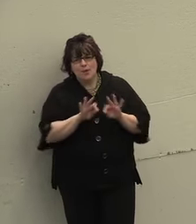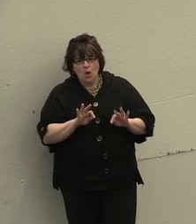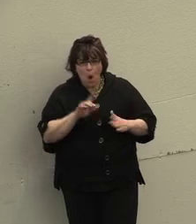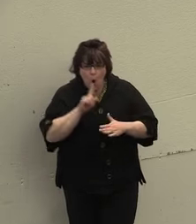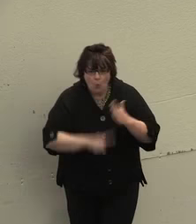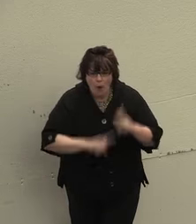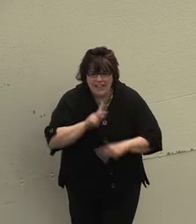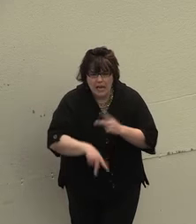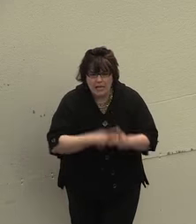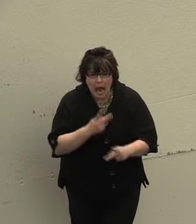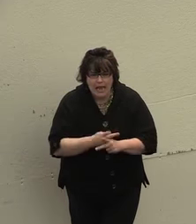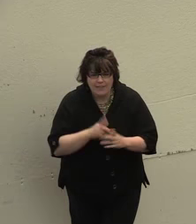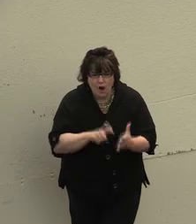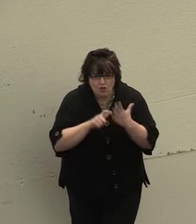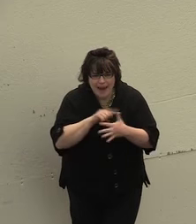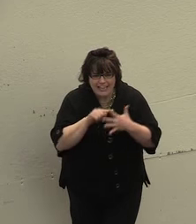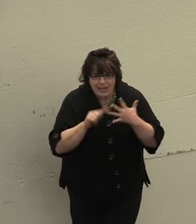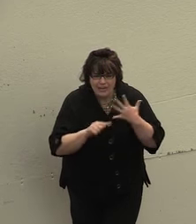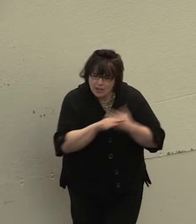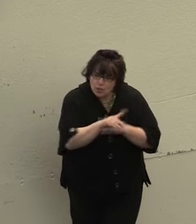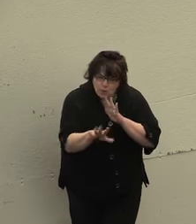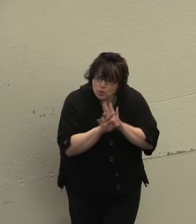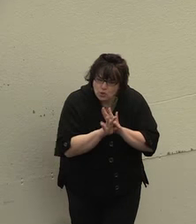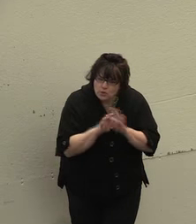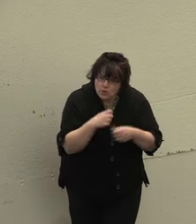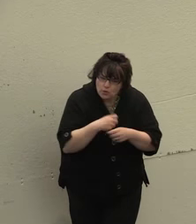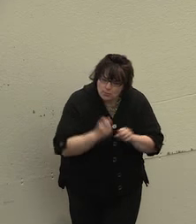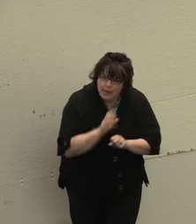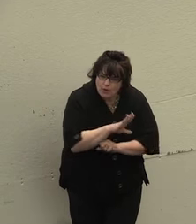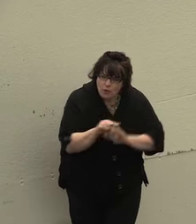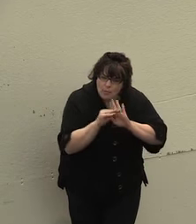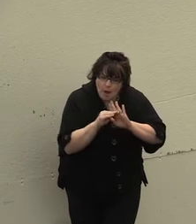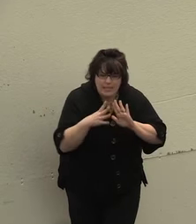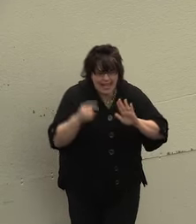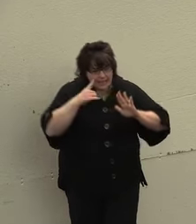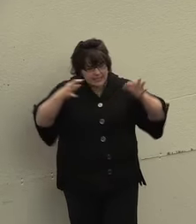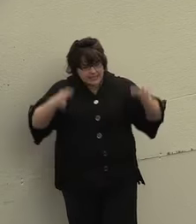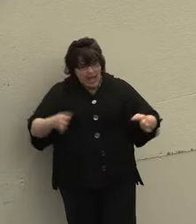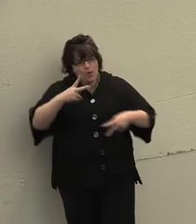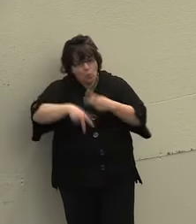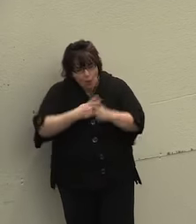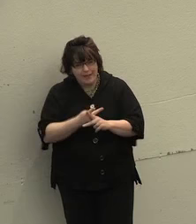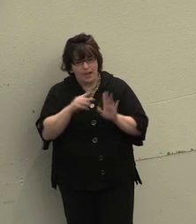of criteria that you choose to decide what kind of model you use?